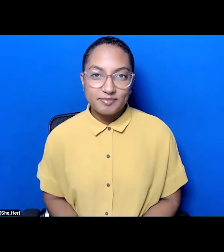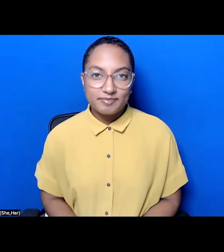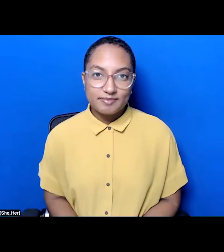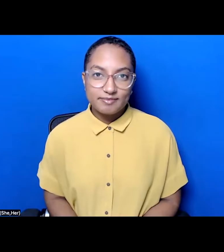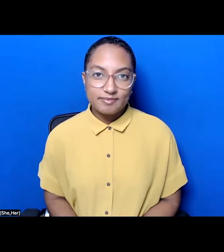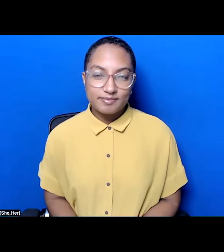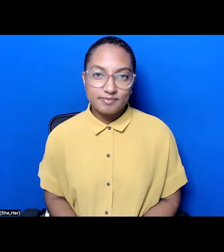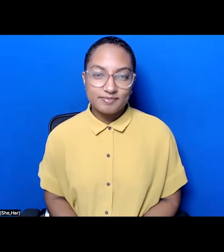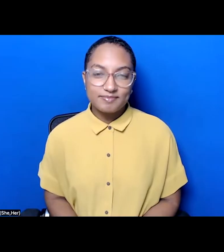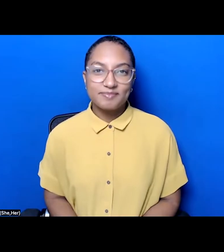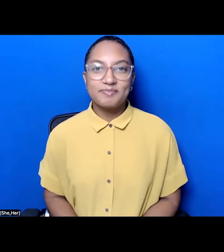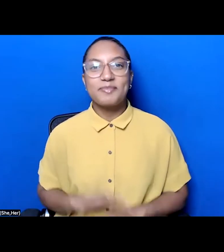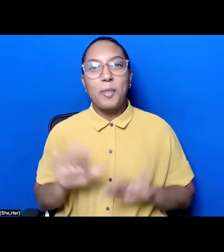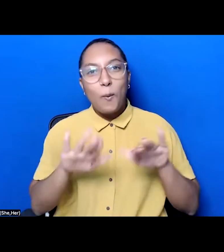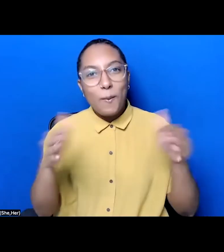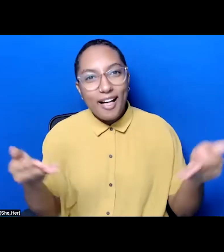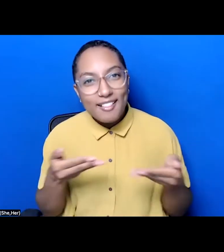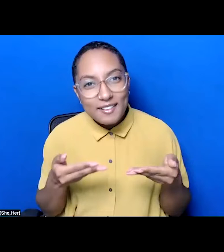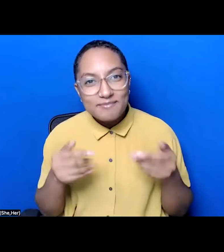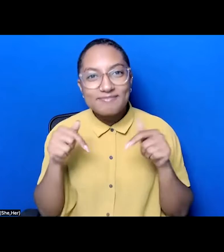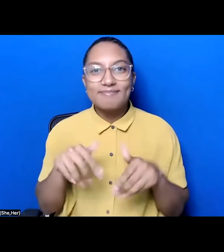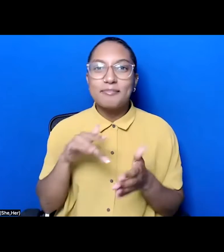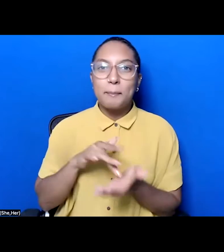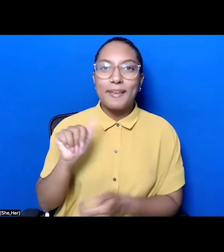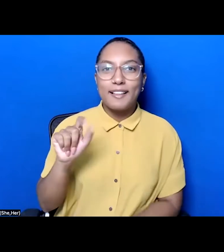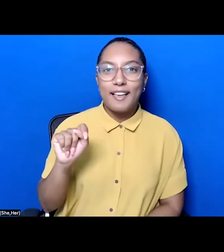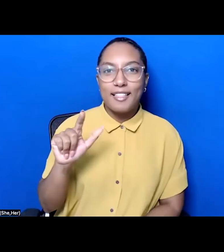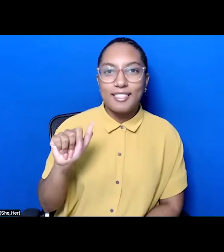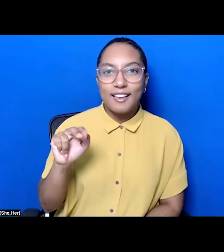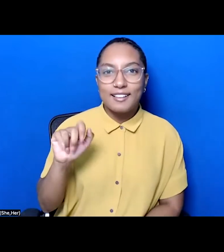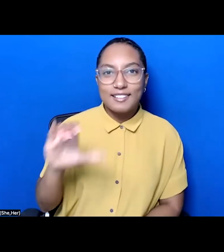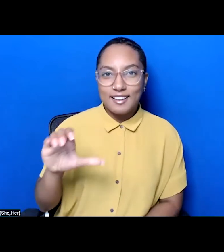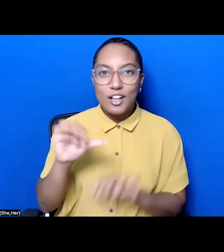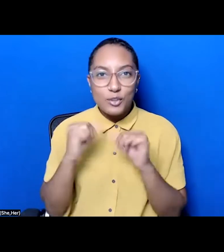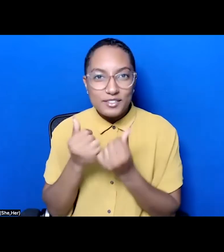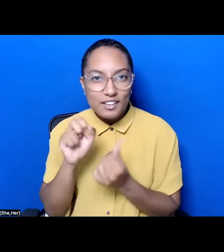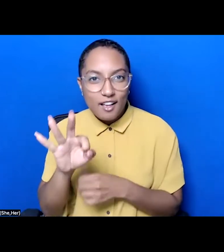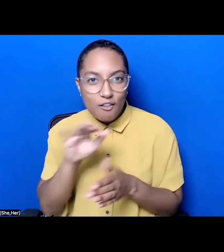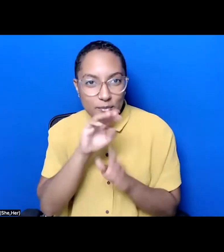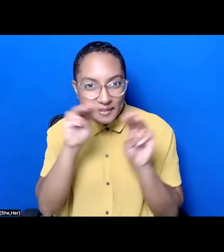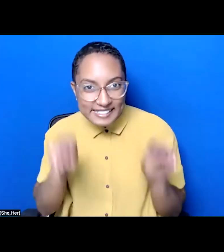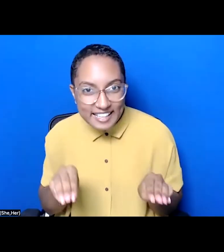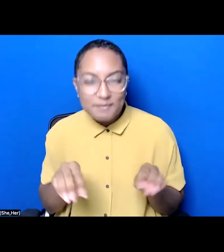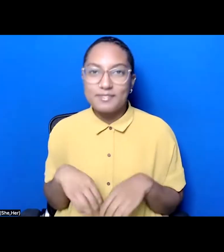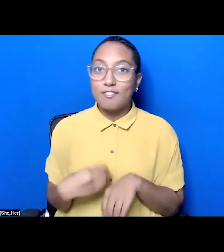Welcome to the Mid-Atlantic Association of Museums' virtual program Redefining Narrative,